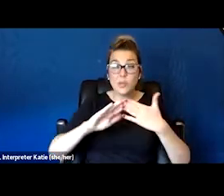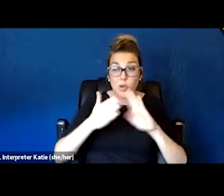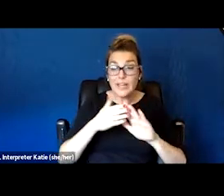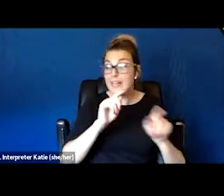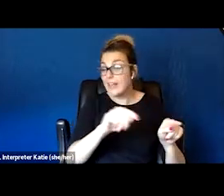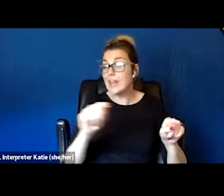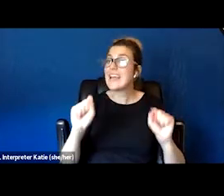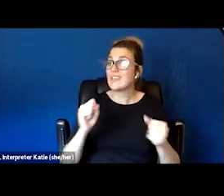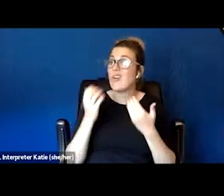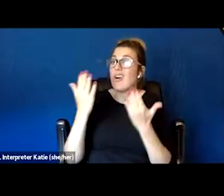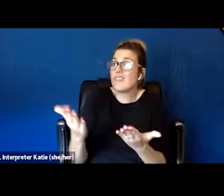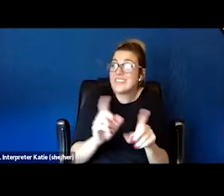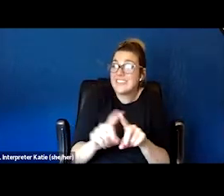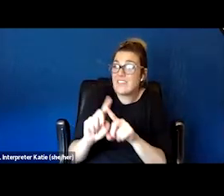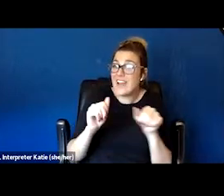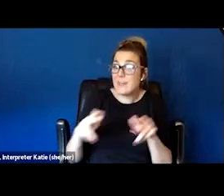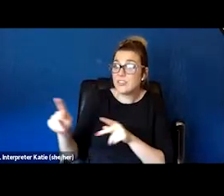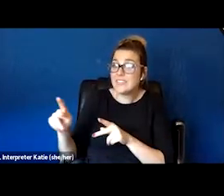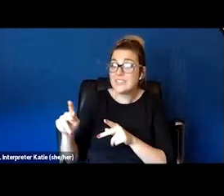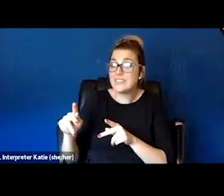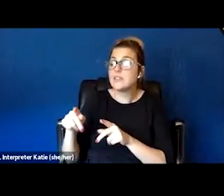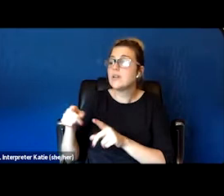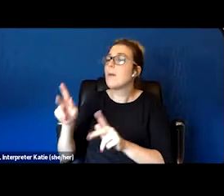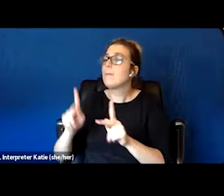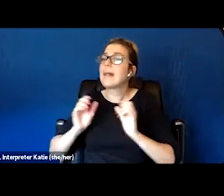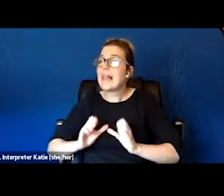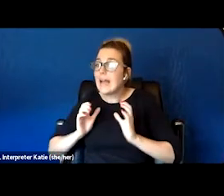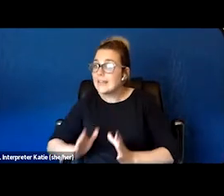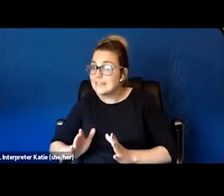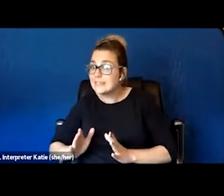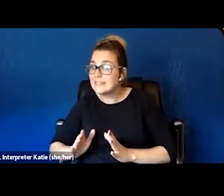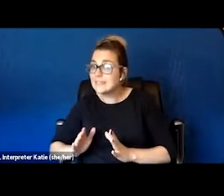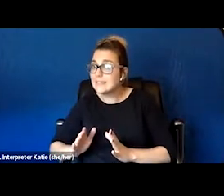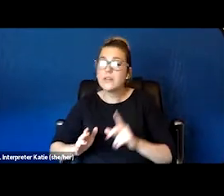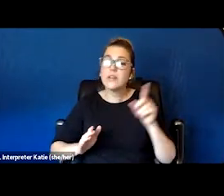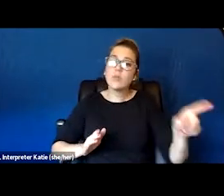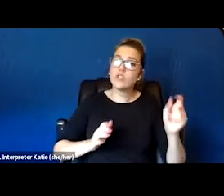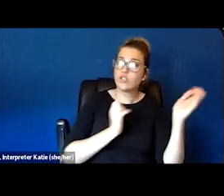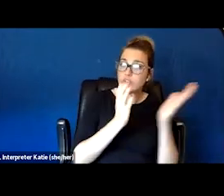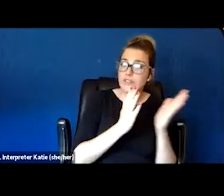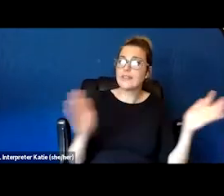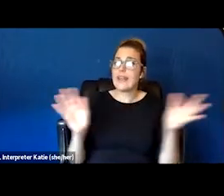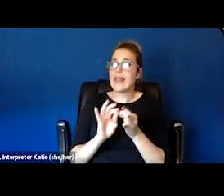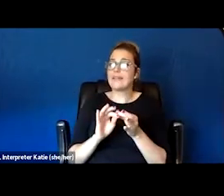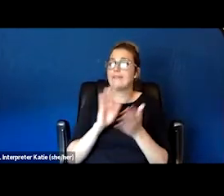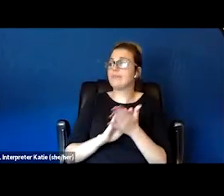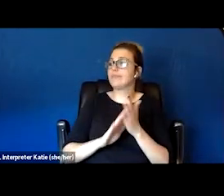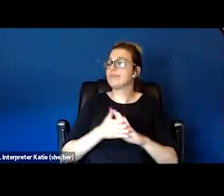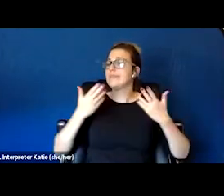for not just connecting folks that you're working with, especially if you're outside the CoC or outside of the homeless response system.